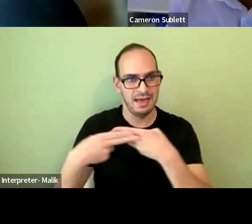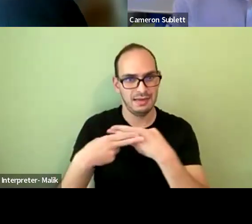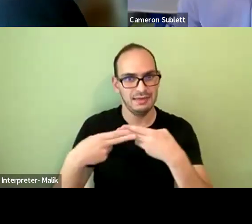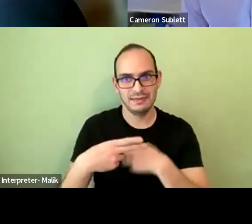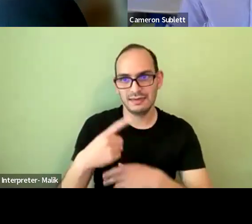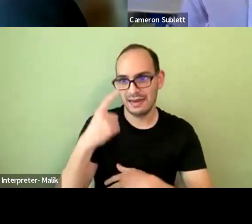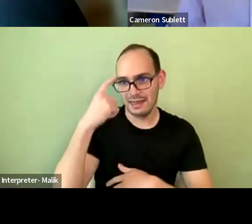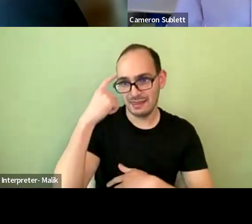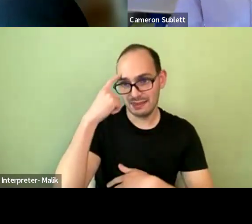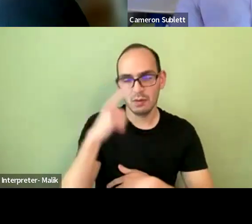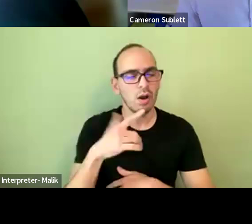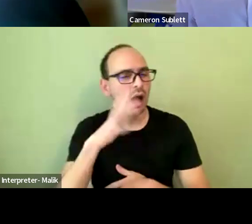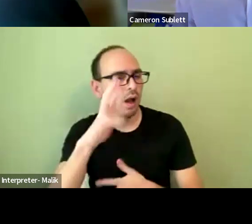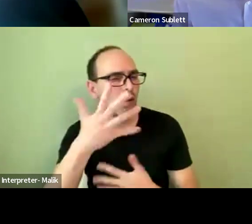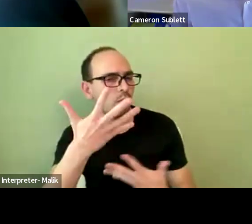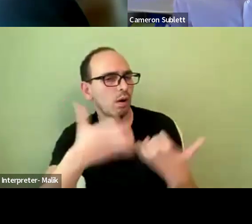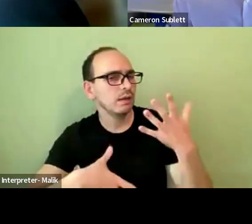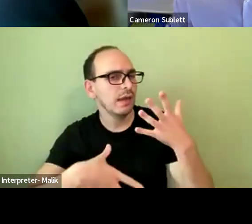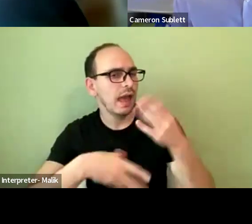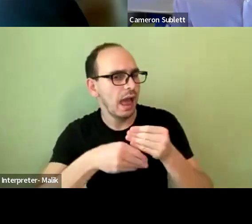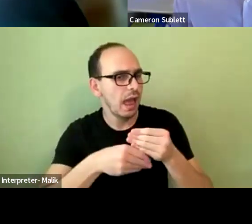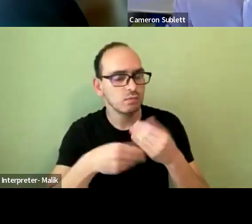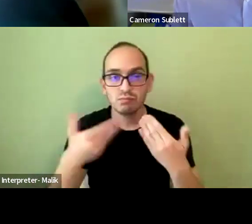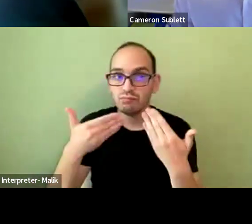Is going to Admiral quick to that that as a